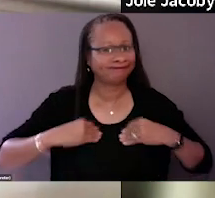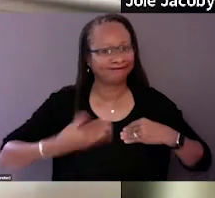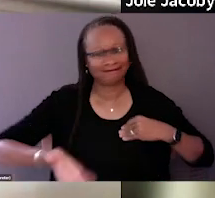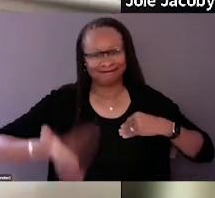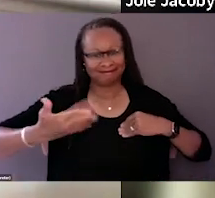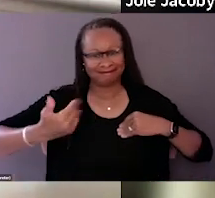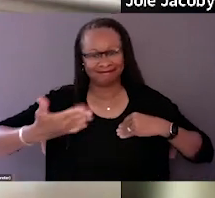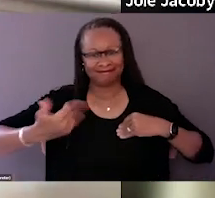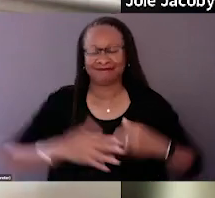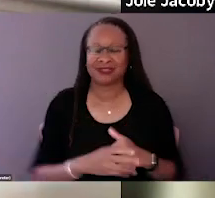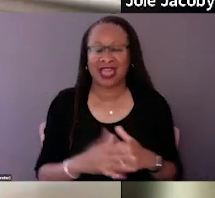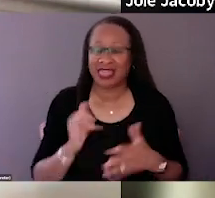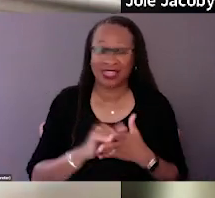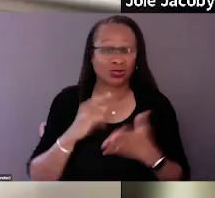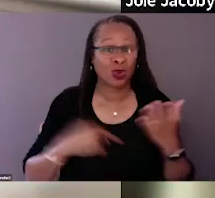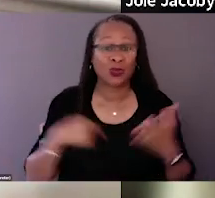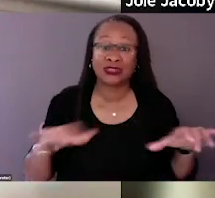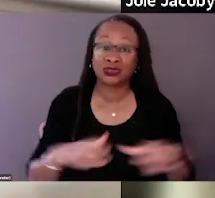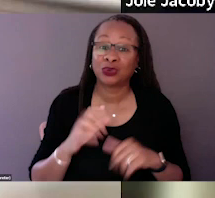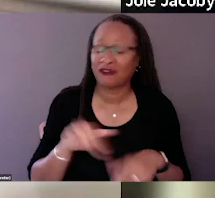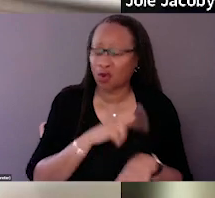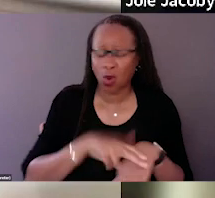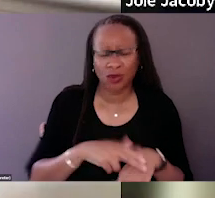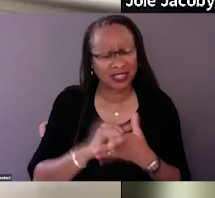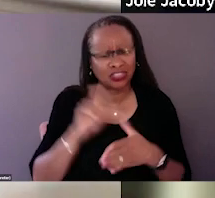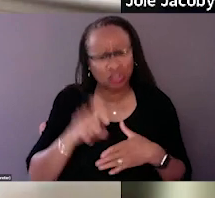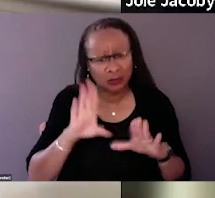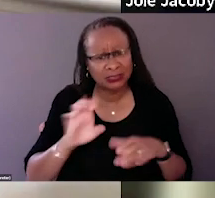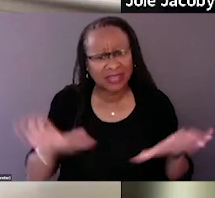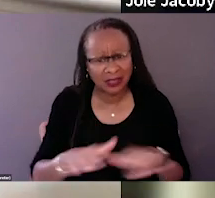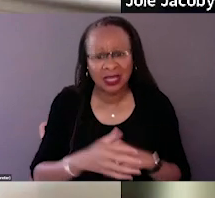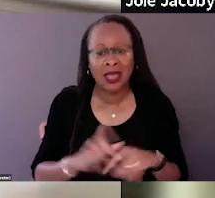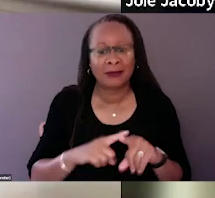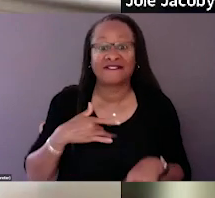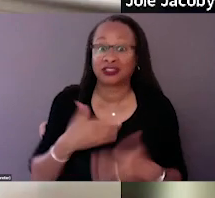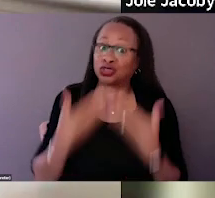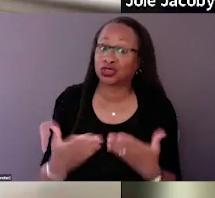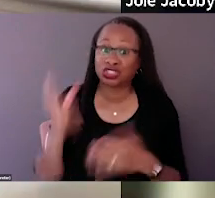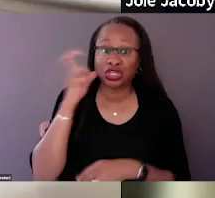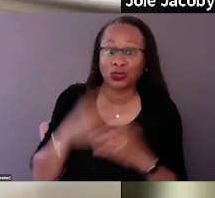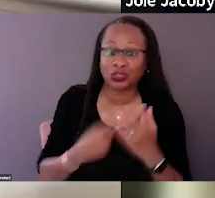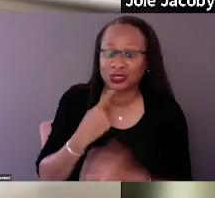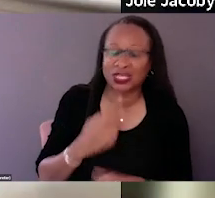Of course, that's what should be done, but it feels so good to hear what you just said. I really appreciate you getting that out of it.